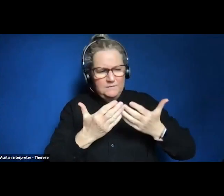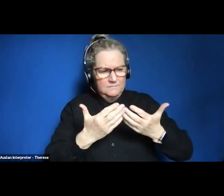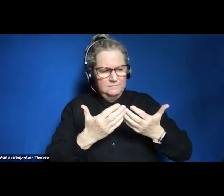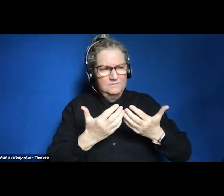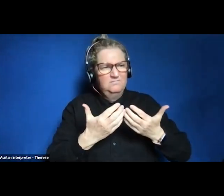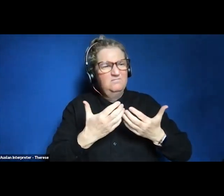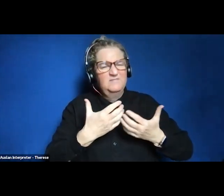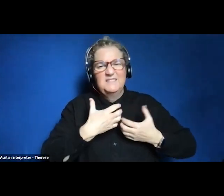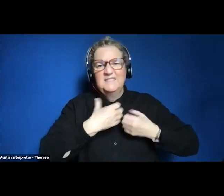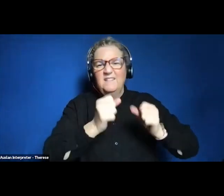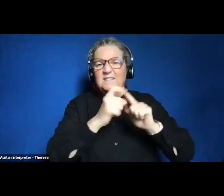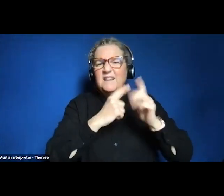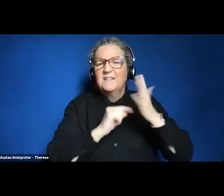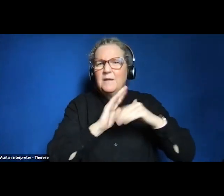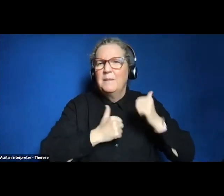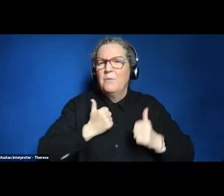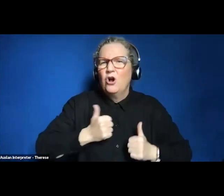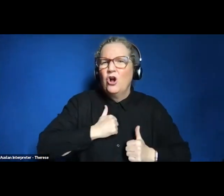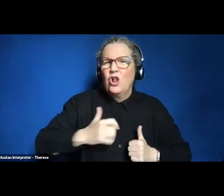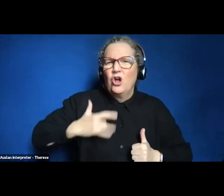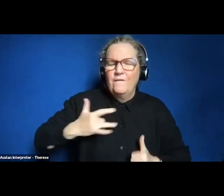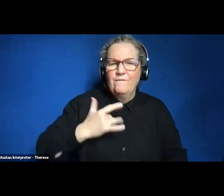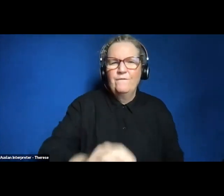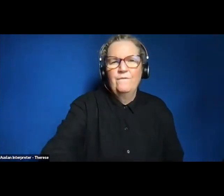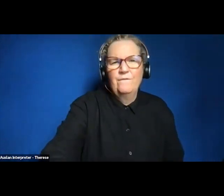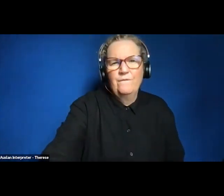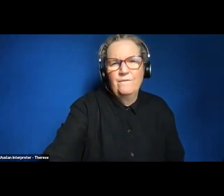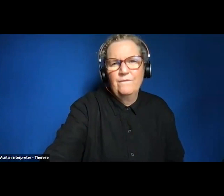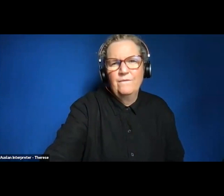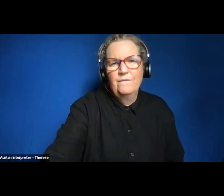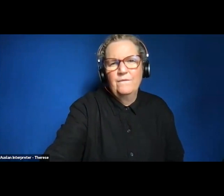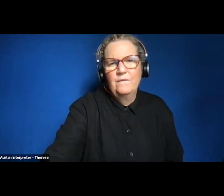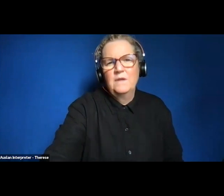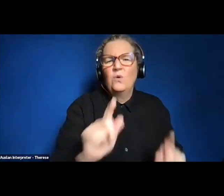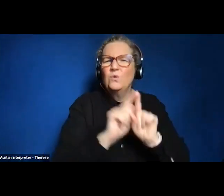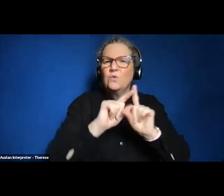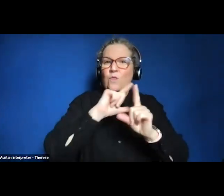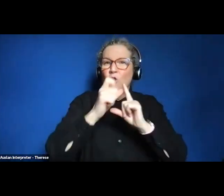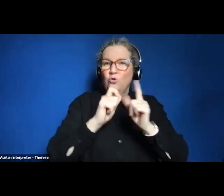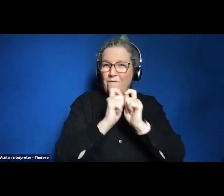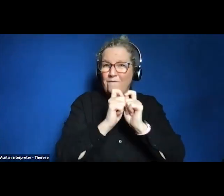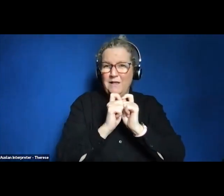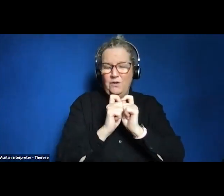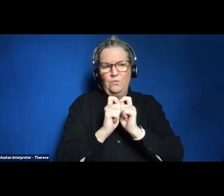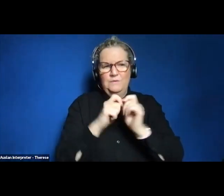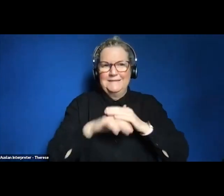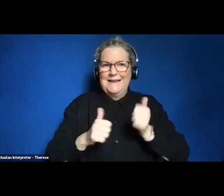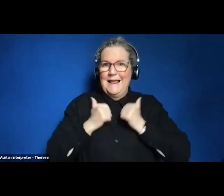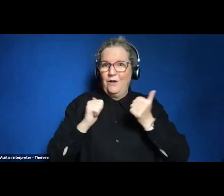The other part is I'm part of a community and the cultural values of our community and it is grounded on the cultural values,